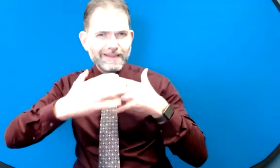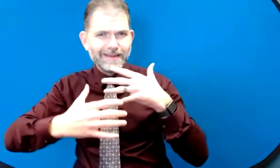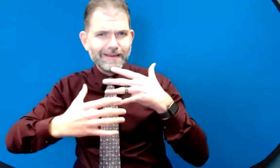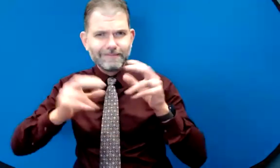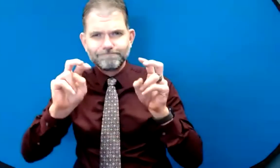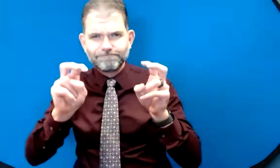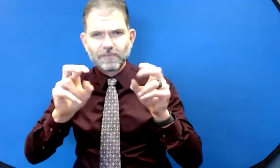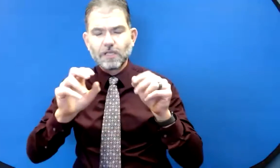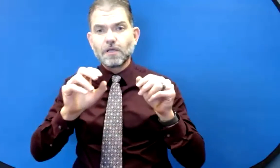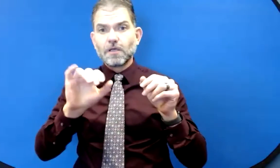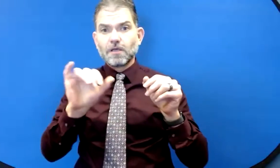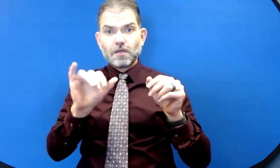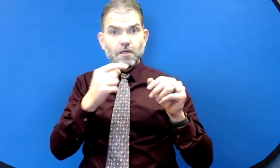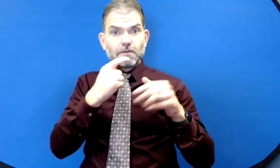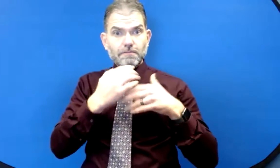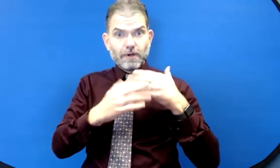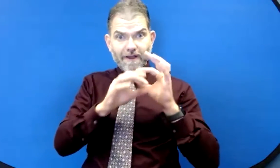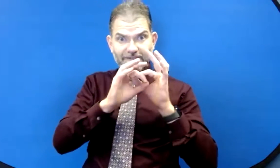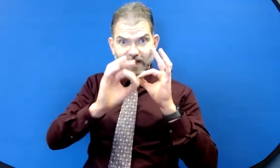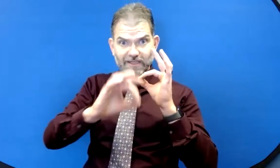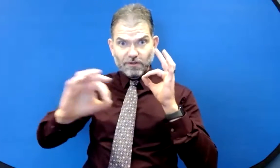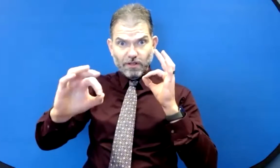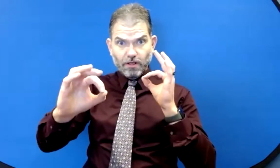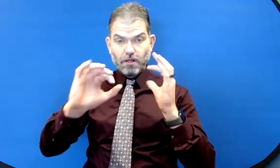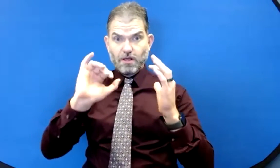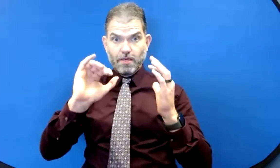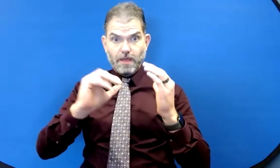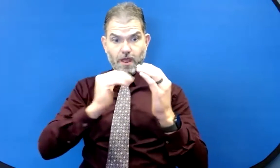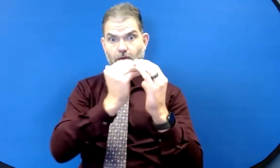ASL Interpreter: He hemorrhage is where this of what's called a brain bleed.